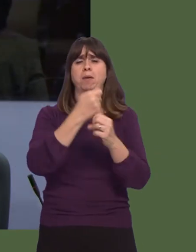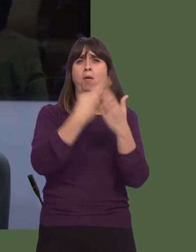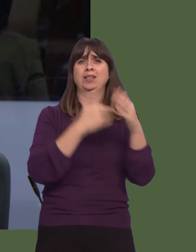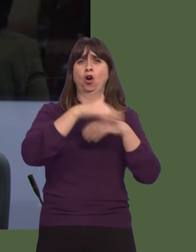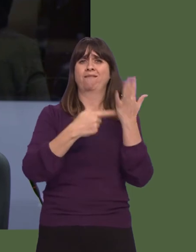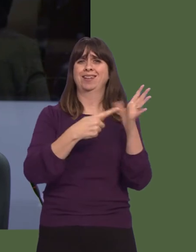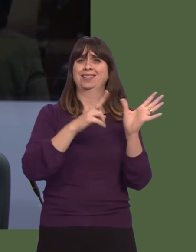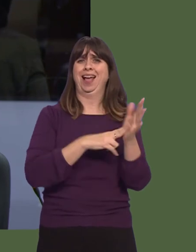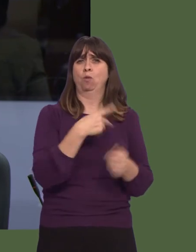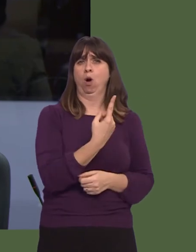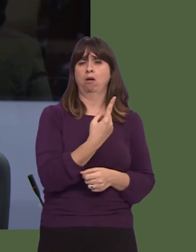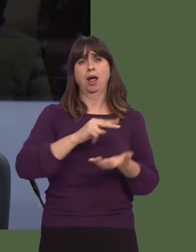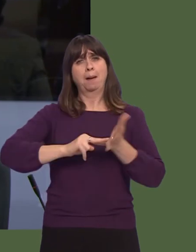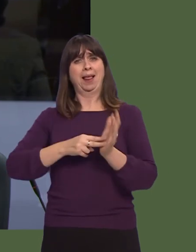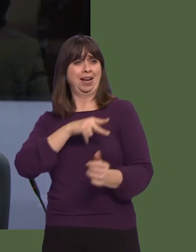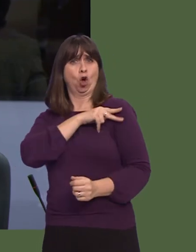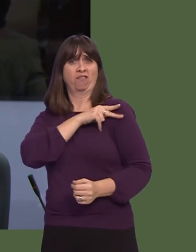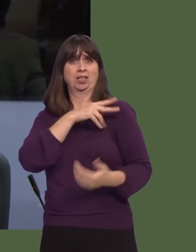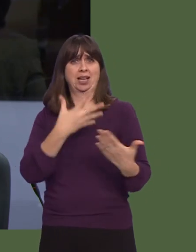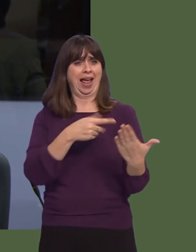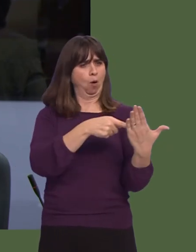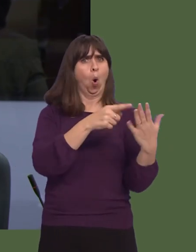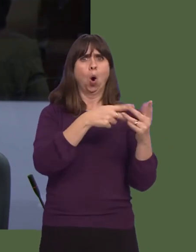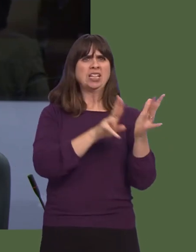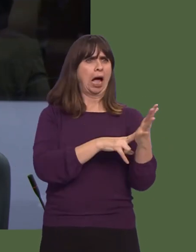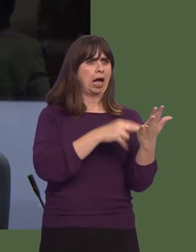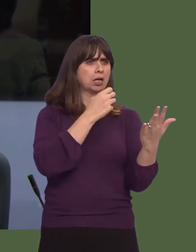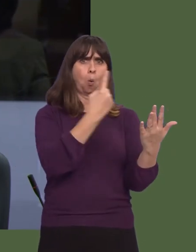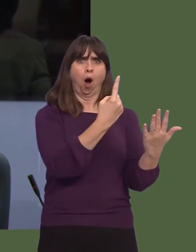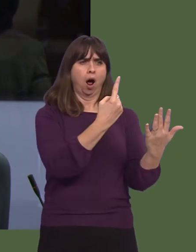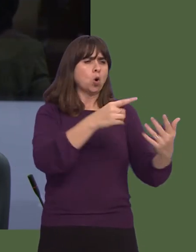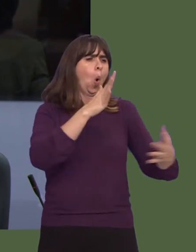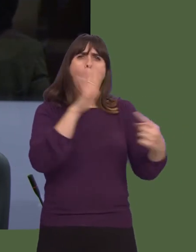where planning officers are actually interpreting that TAN 1 has much stronger weightings than